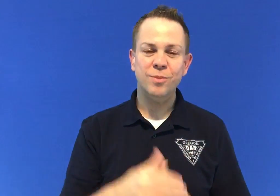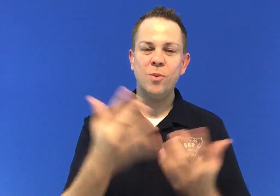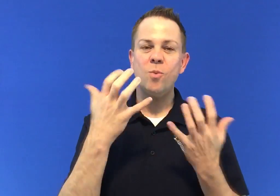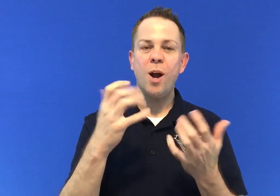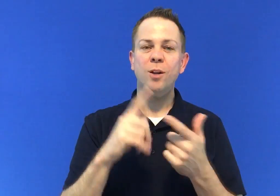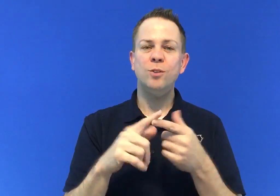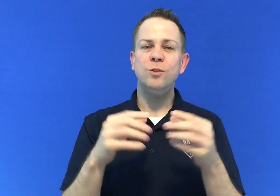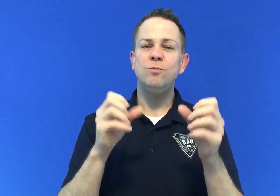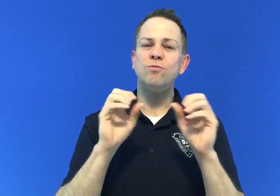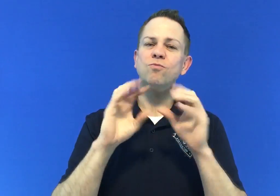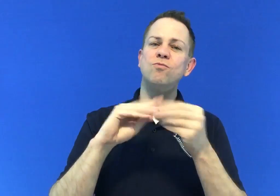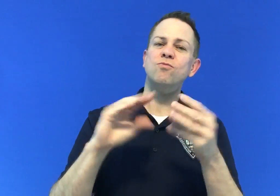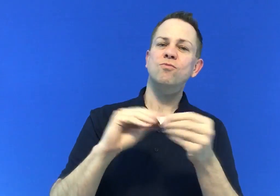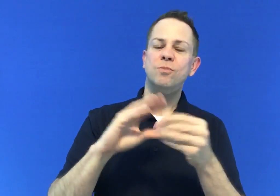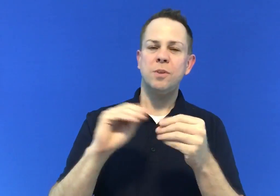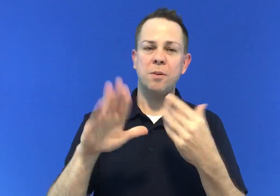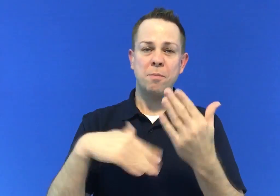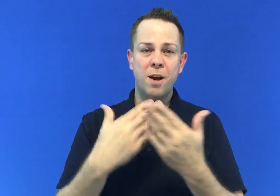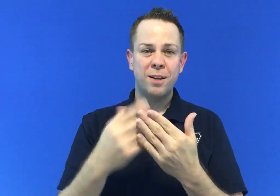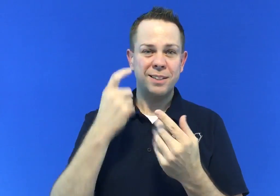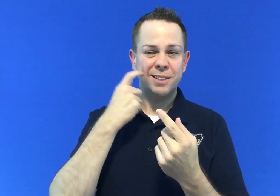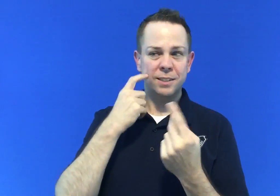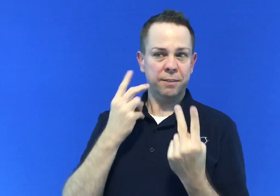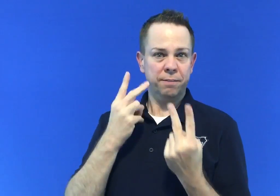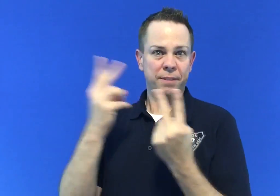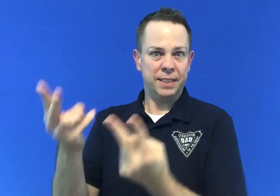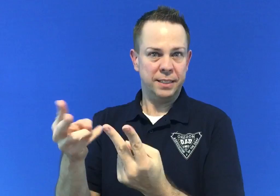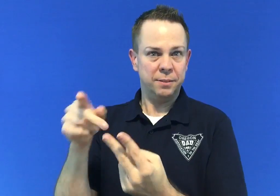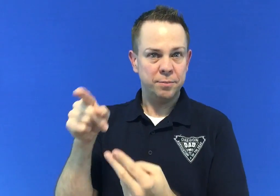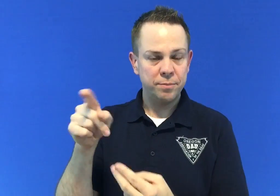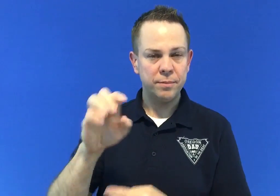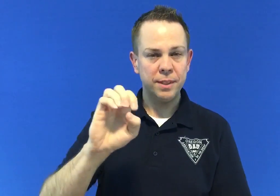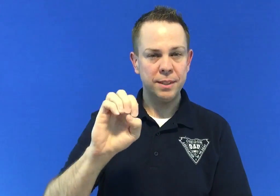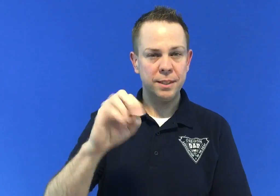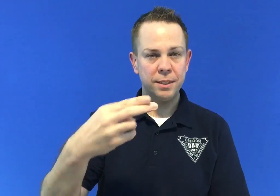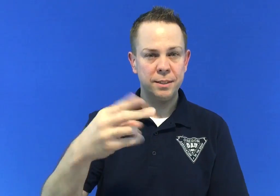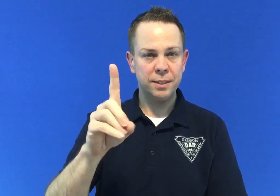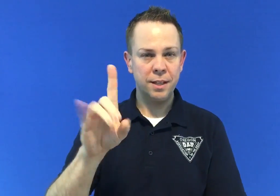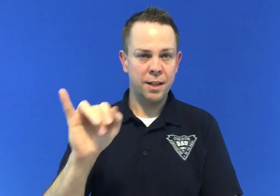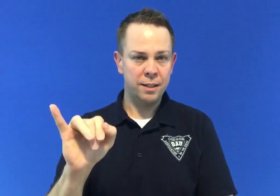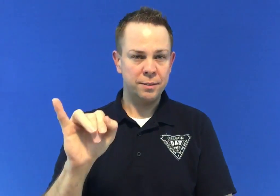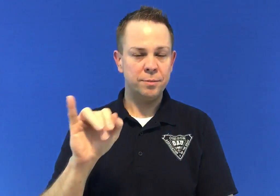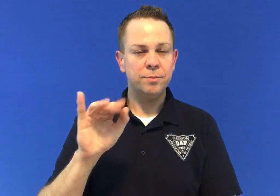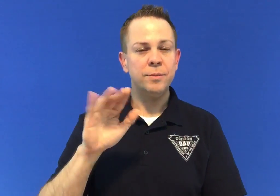I want to let you know about my recent visit to EHDI,